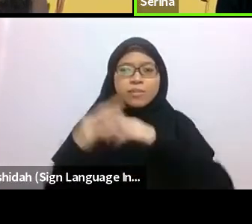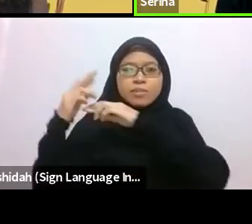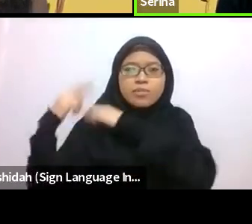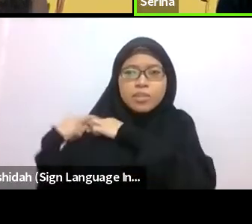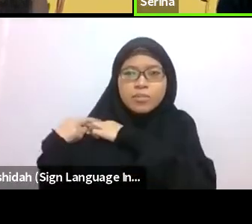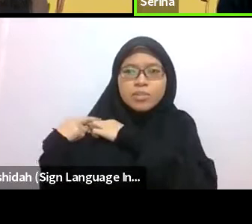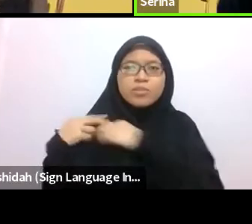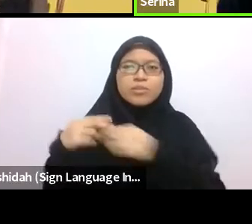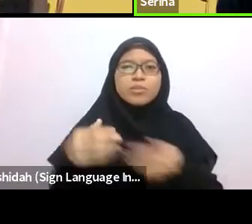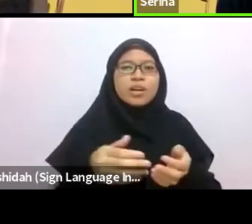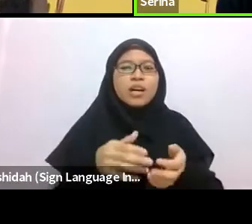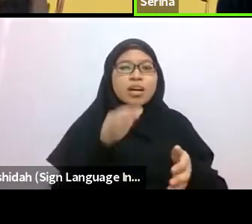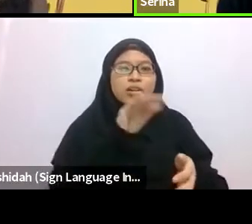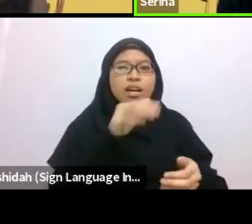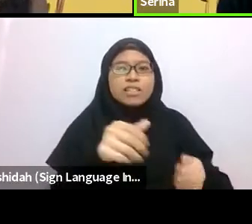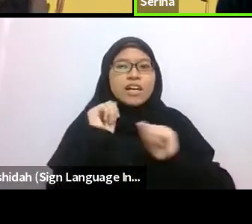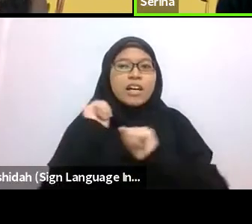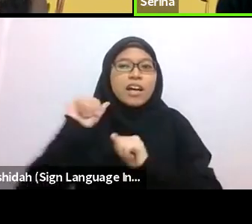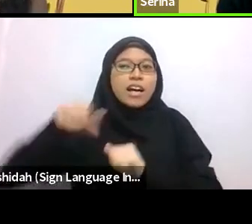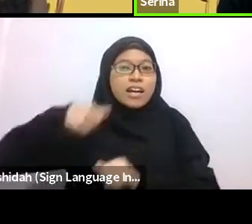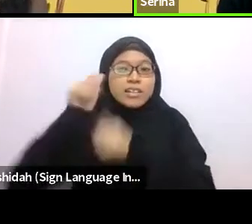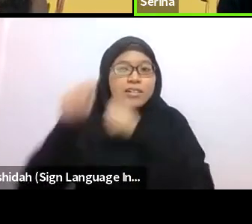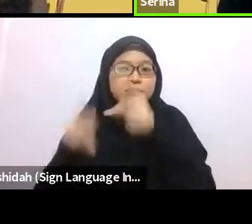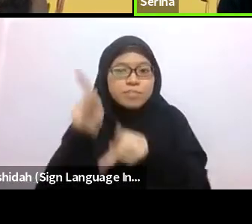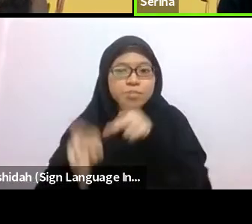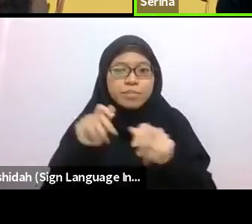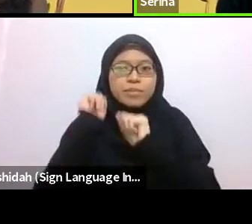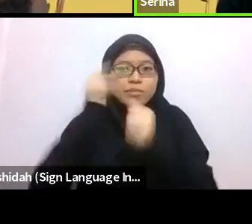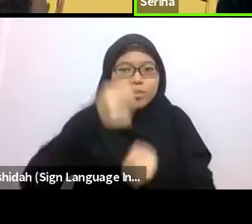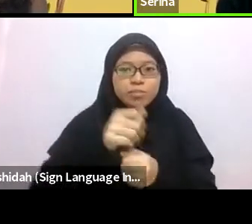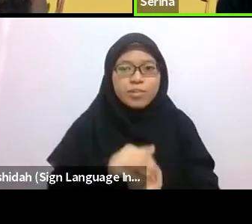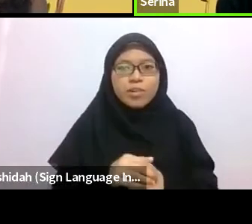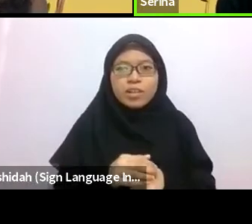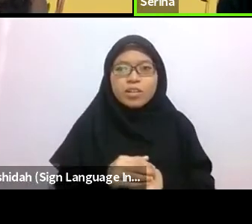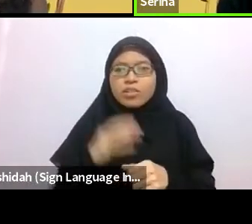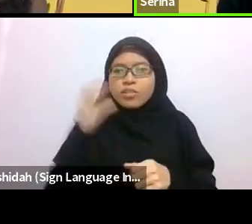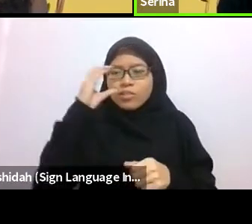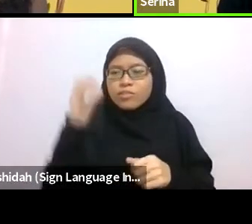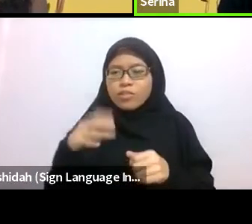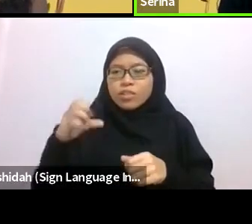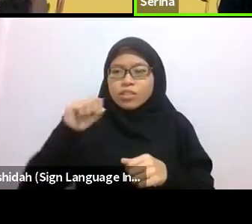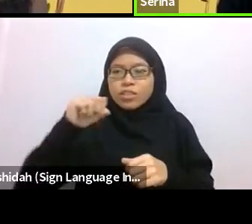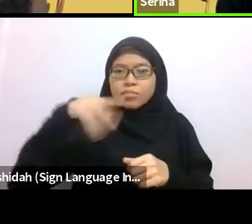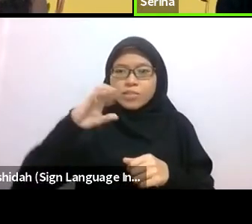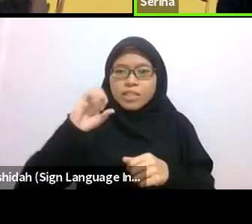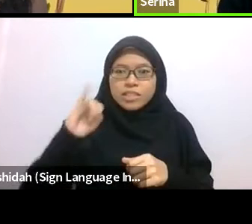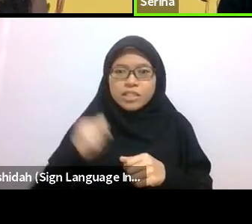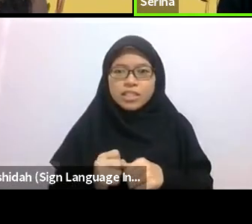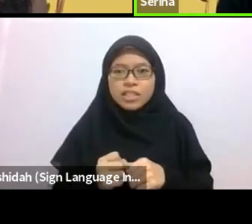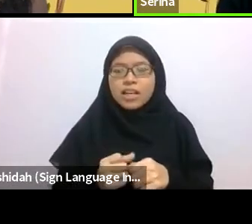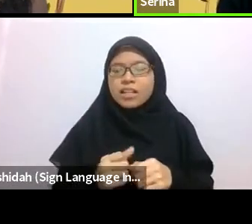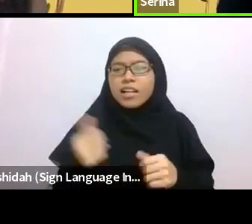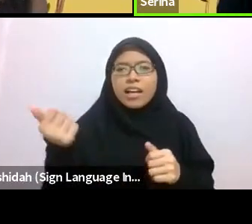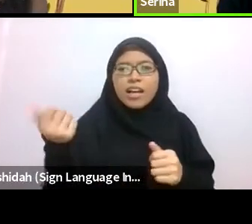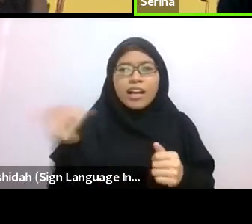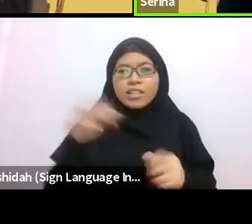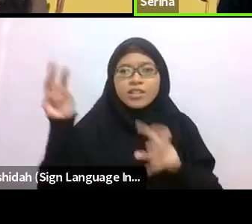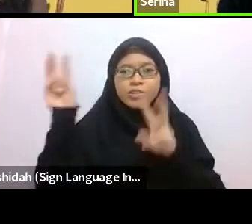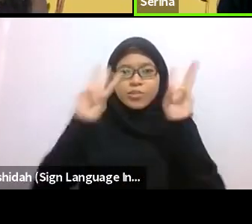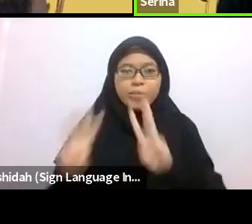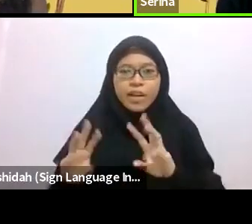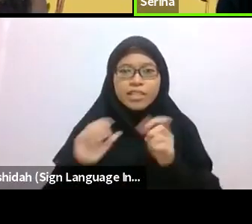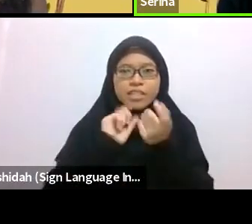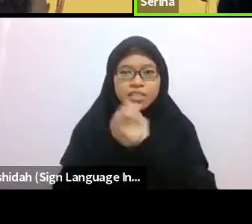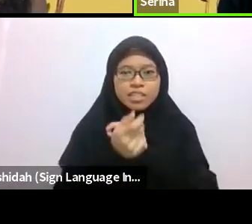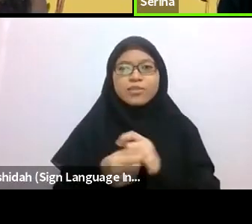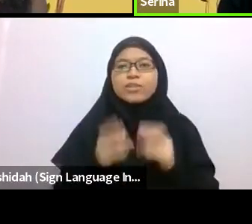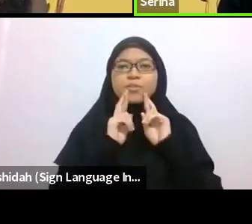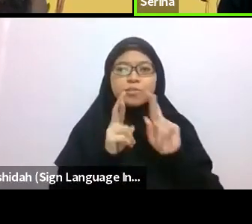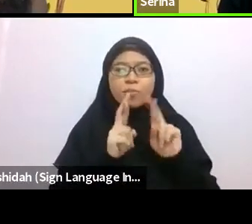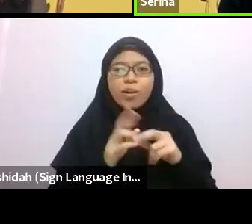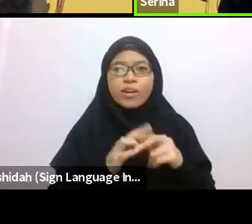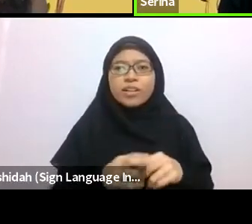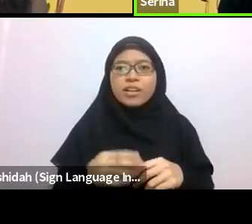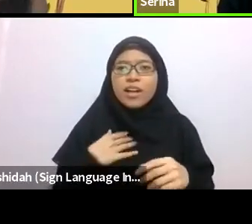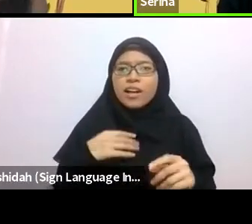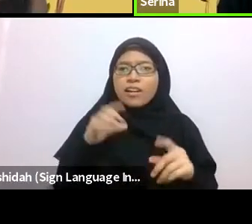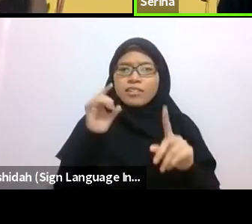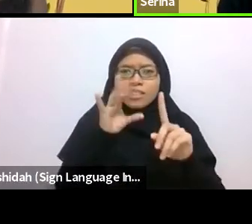While I am always happy to see both, and engage in light chitchat, there is nothing as intrusive as the interrogations that I used to endure in my early days in the village.